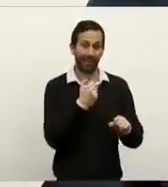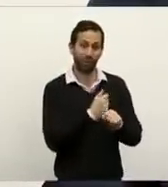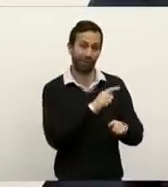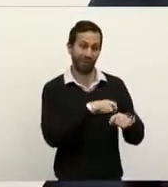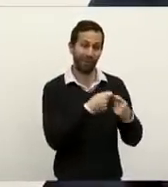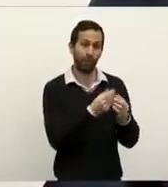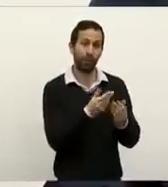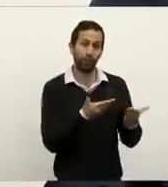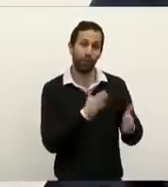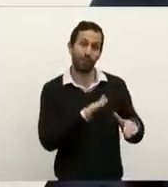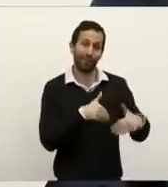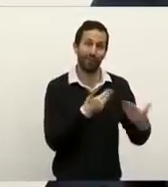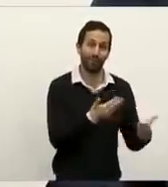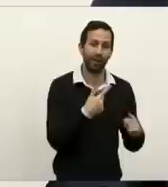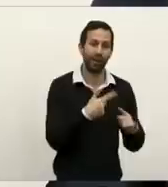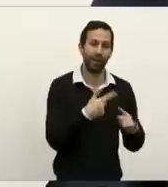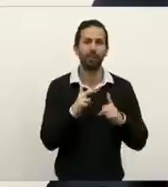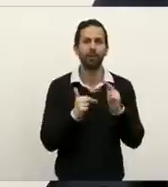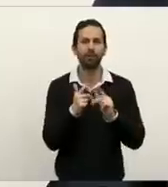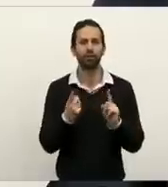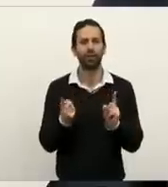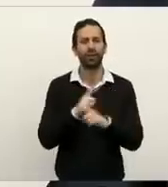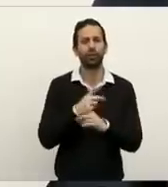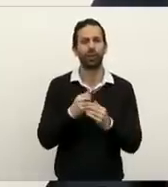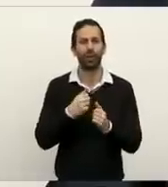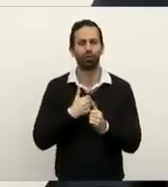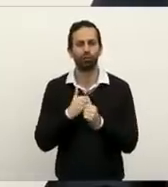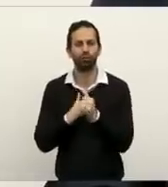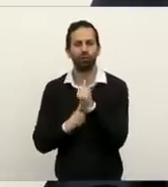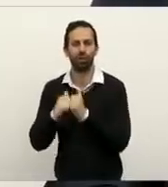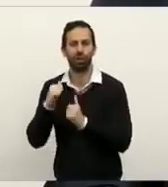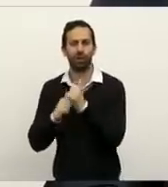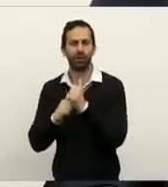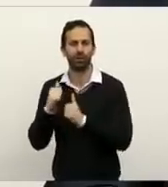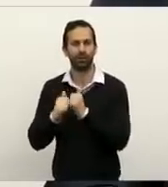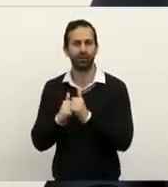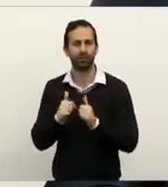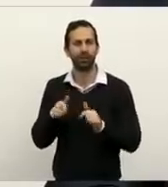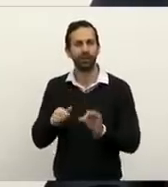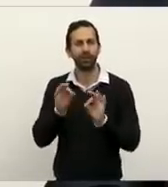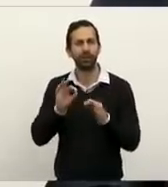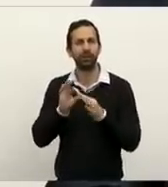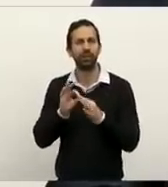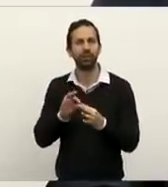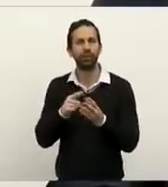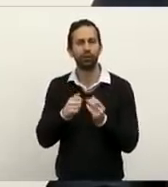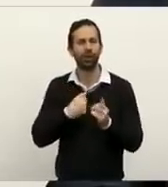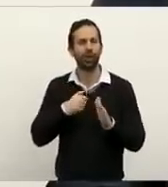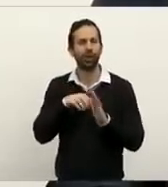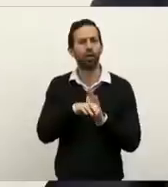but also to build some changes to our structures, and that is in particular in relation to our computer systems